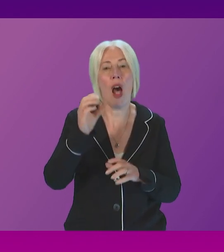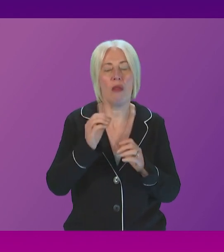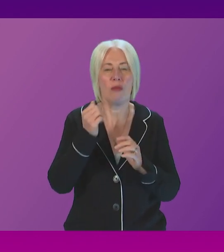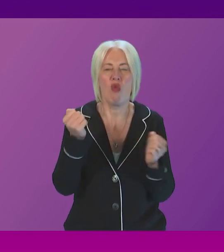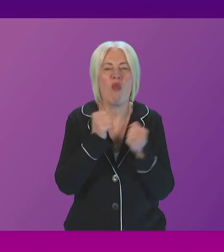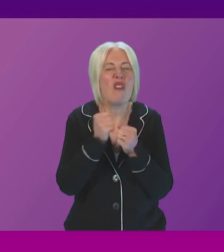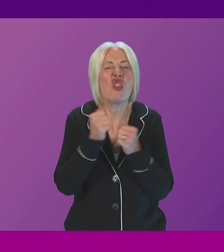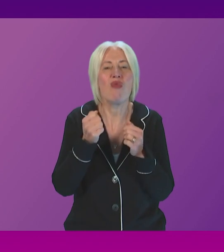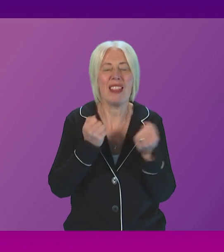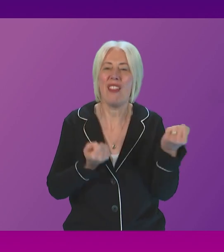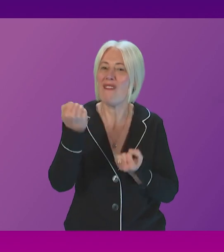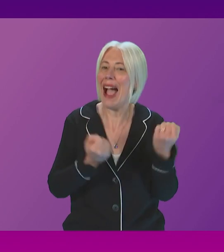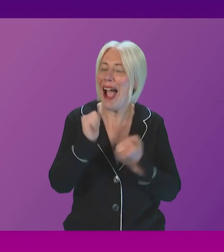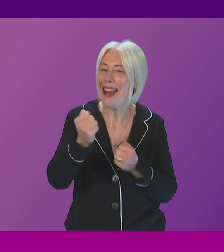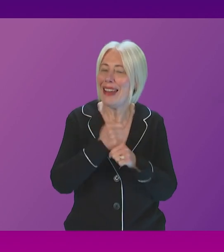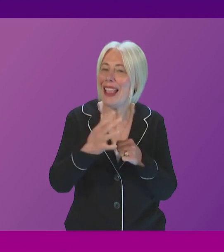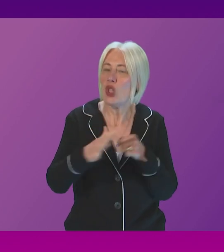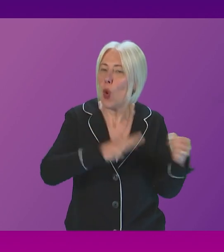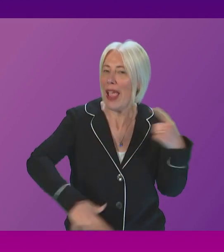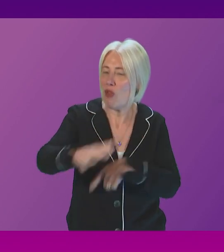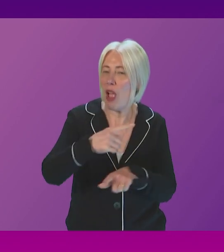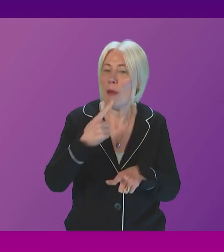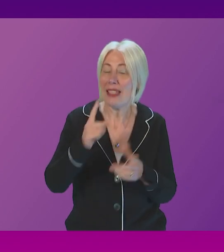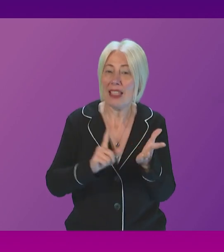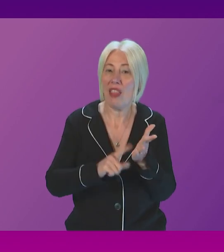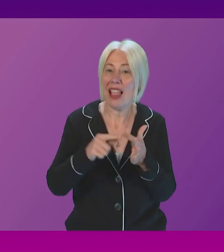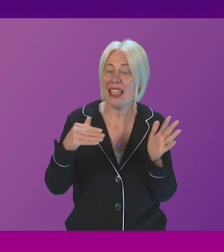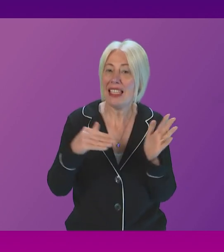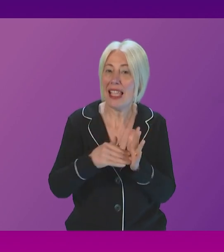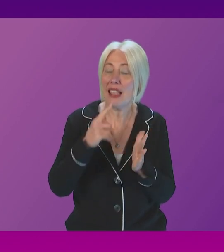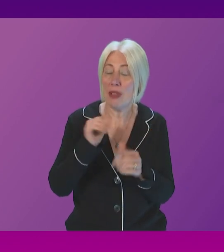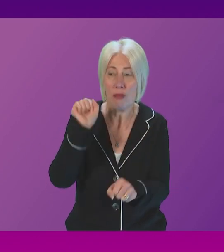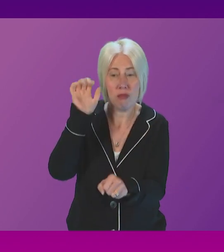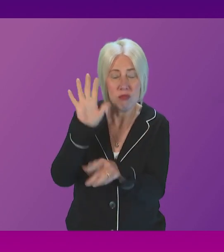He went on to heavily imply that the LEZ was condemning the charity to being unable